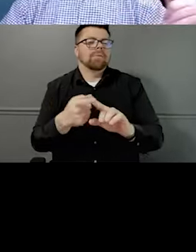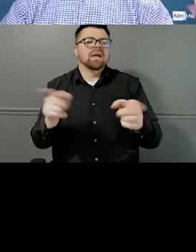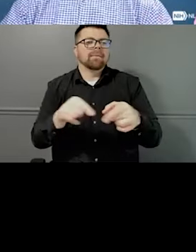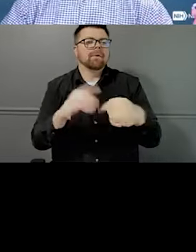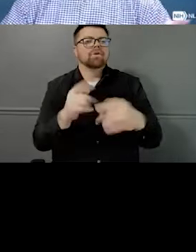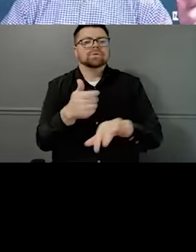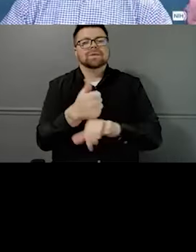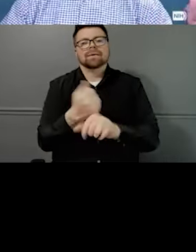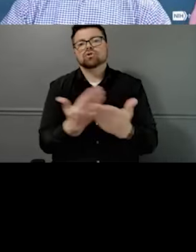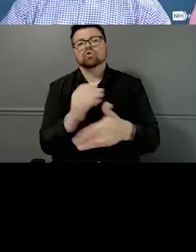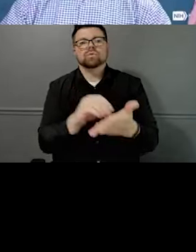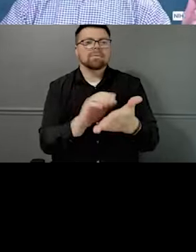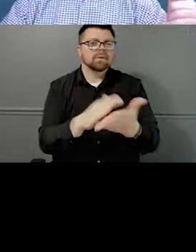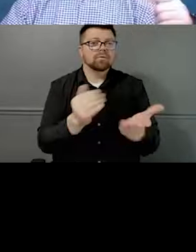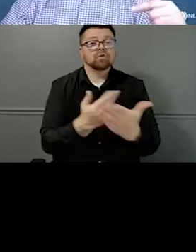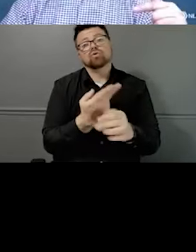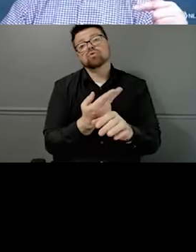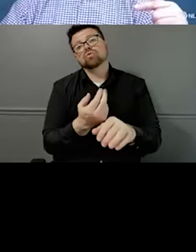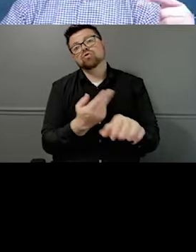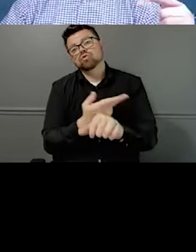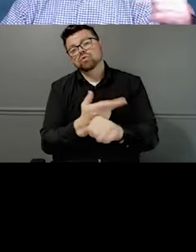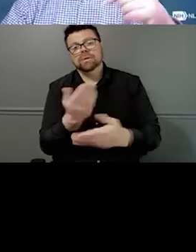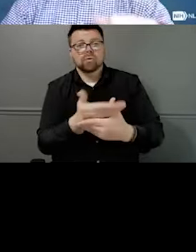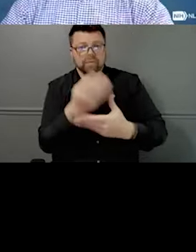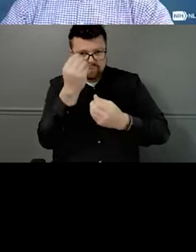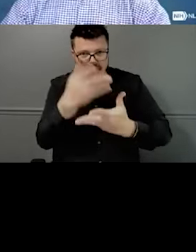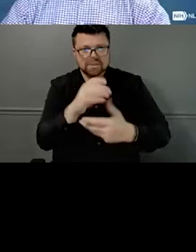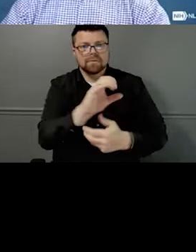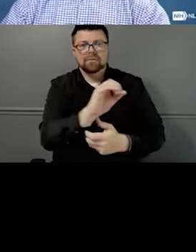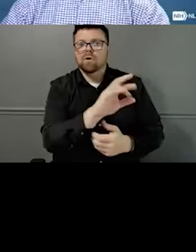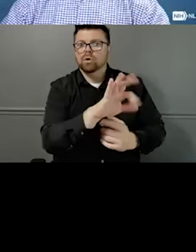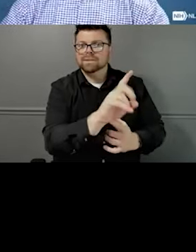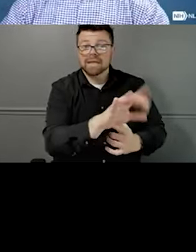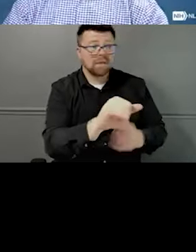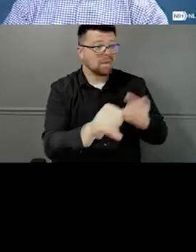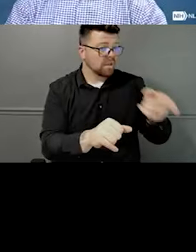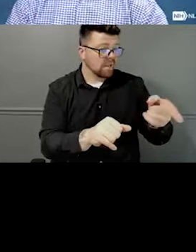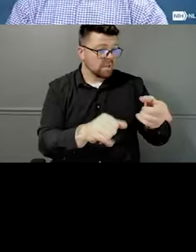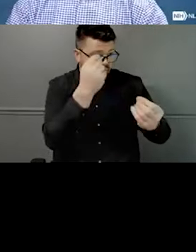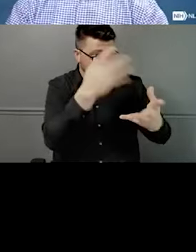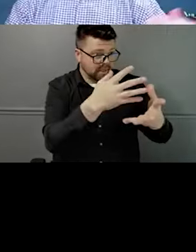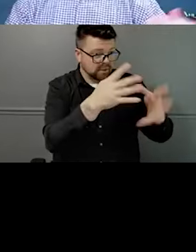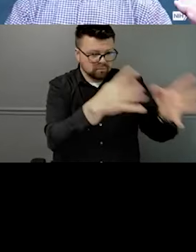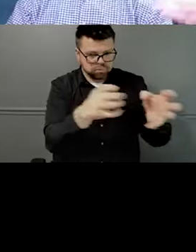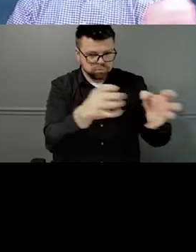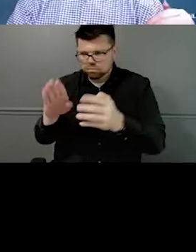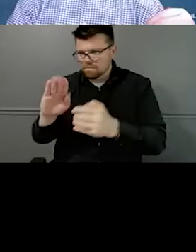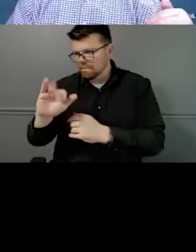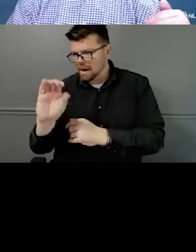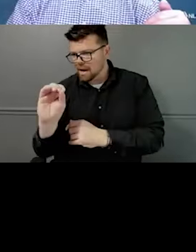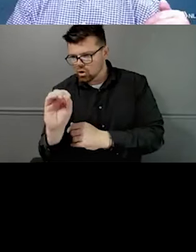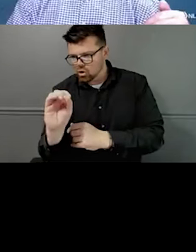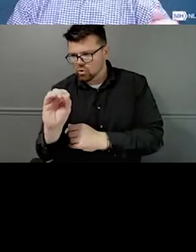your profile information from ORCID, it goes right into the biographical sketch form. Once it's in that form,